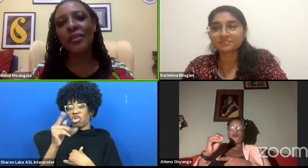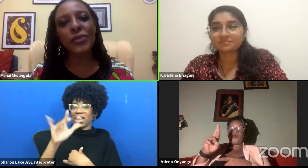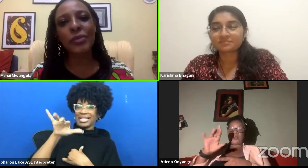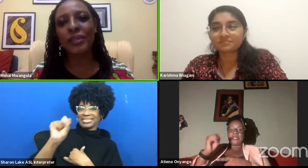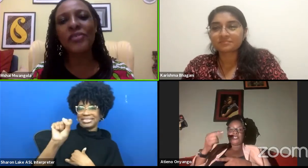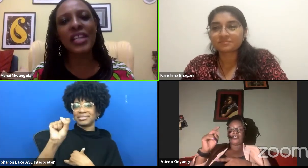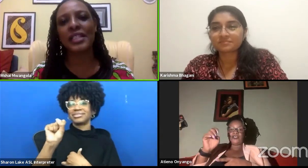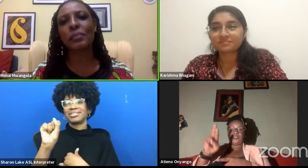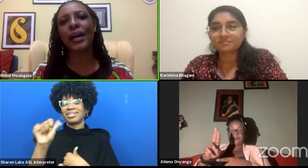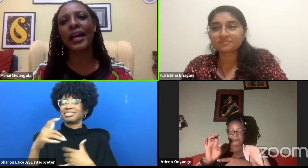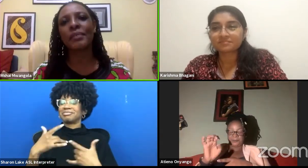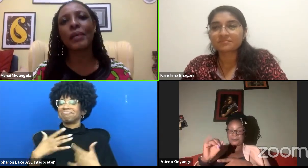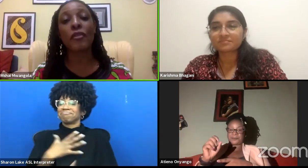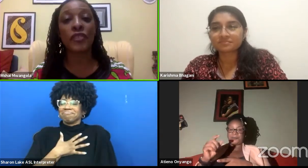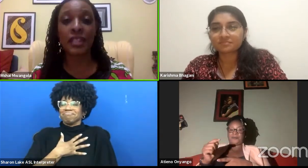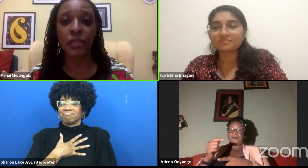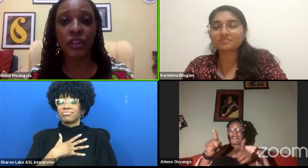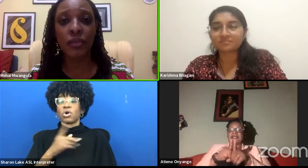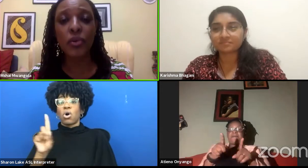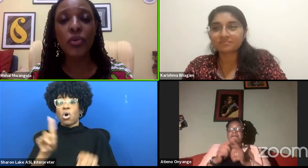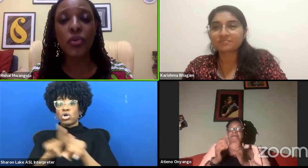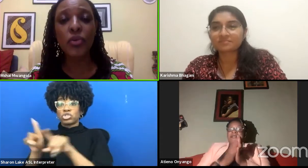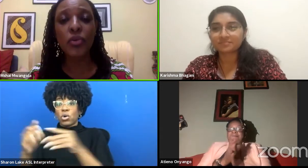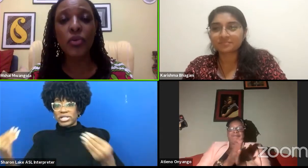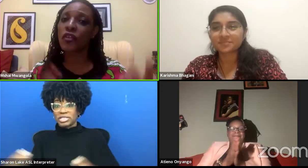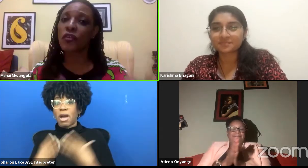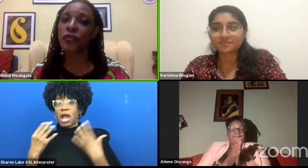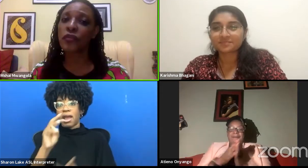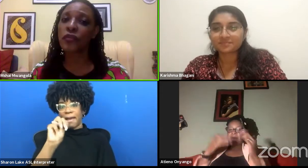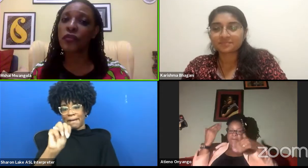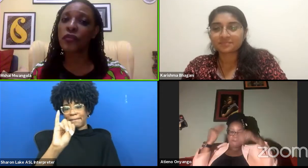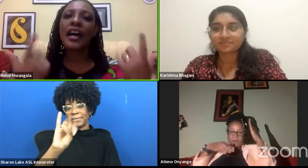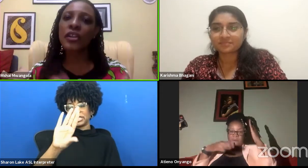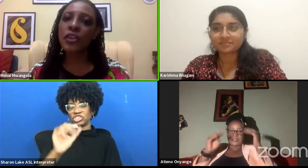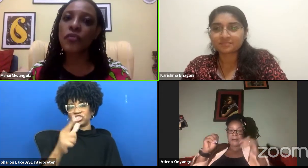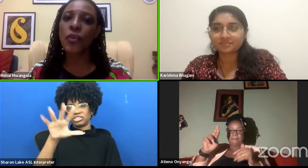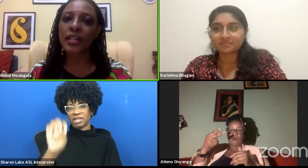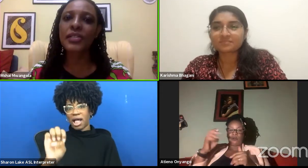I've also been really inspired by Professor Micere Mugo, who's done a lot of thinking, a lot of work.